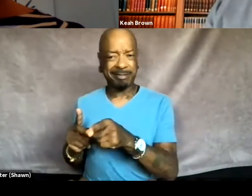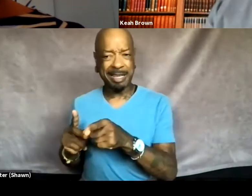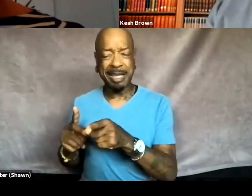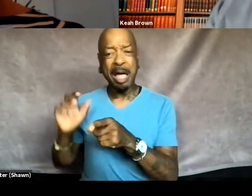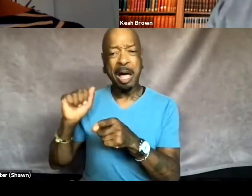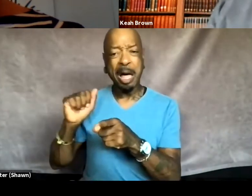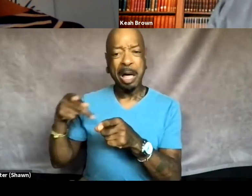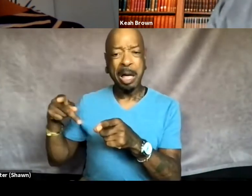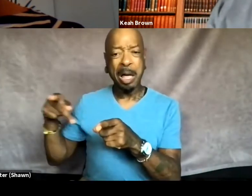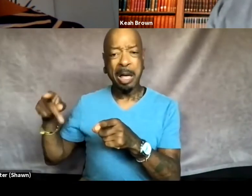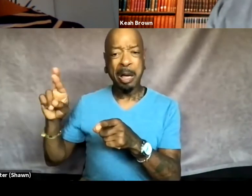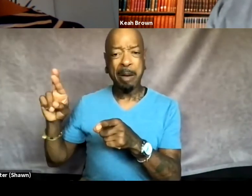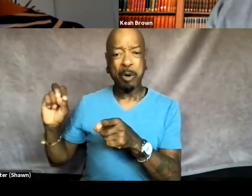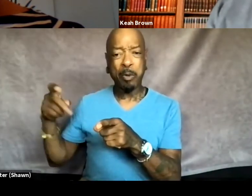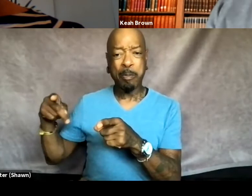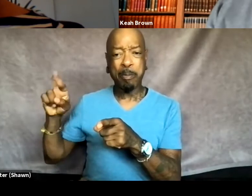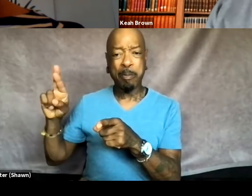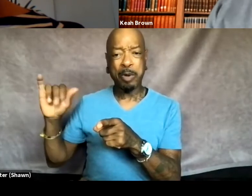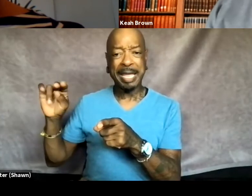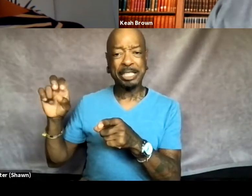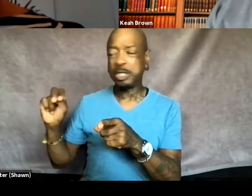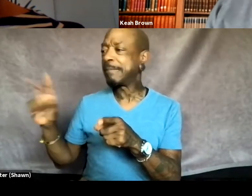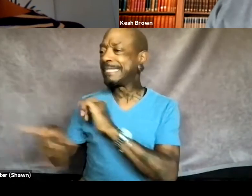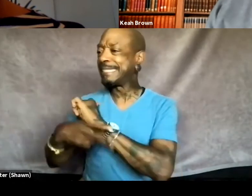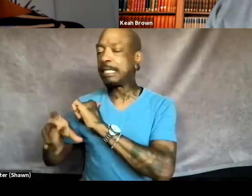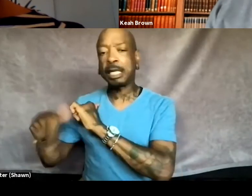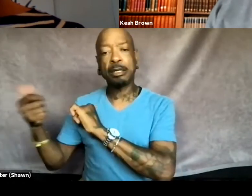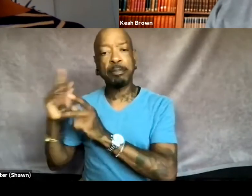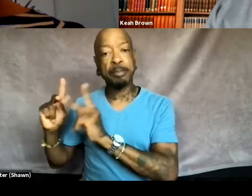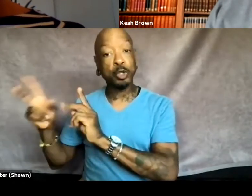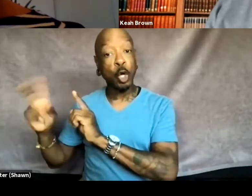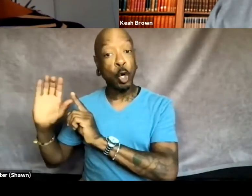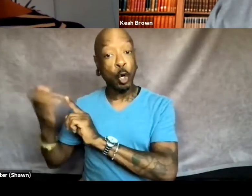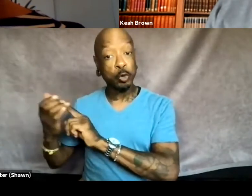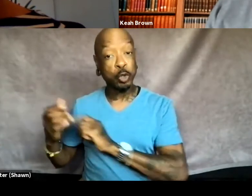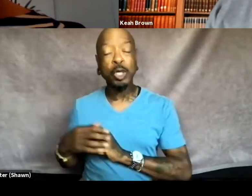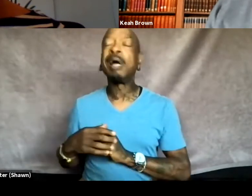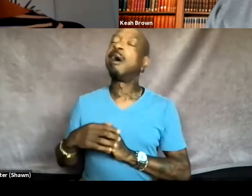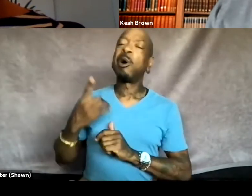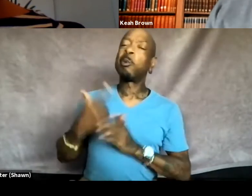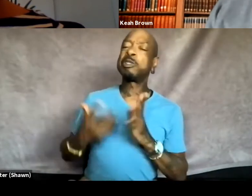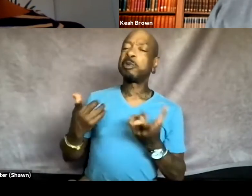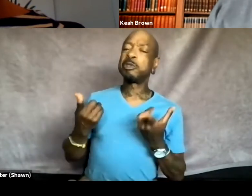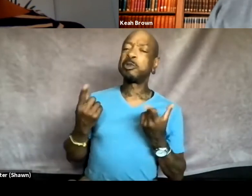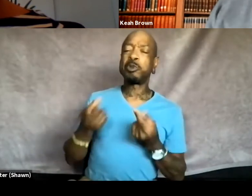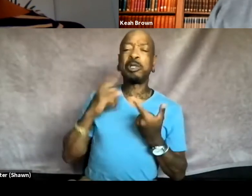Nicole Redding (she/her): What advice would you give to writers, who wish to include more representation in their work, but not wanting to offend anybody or be seen as appropriating,